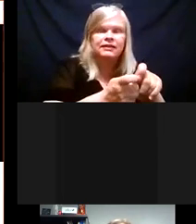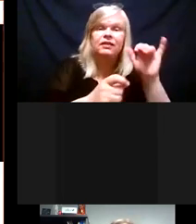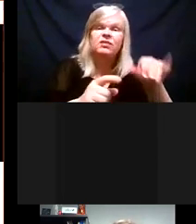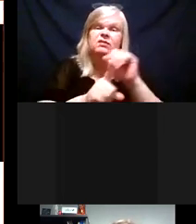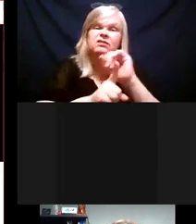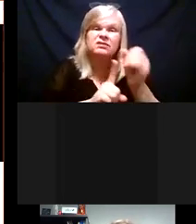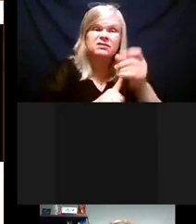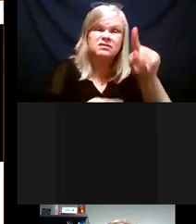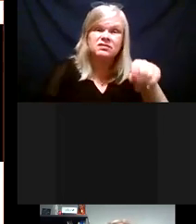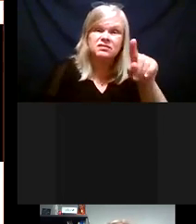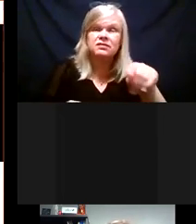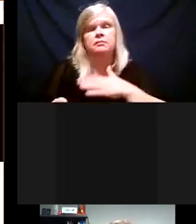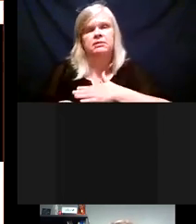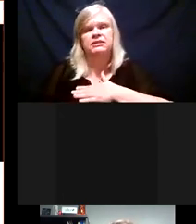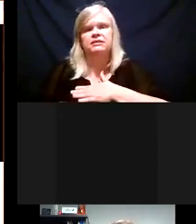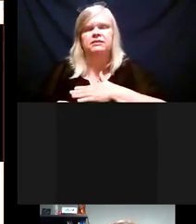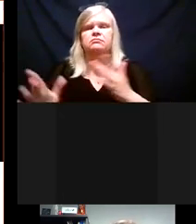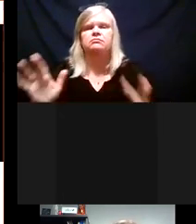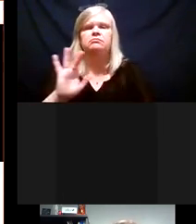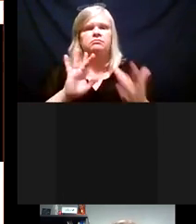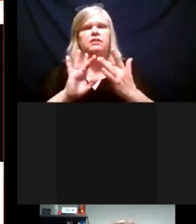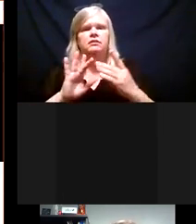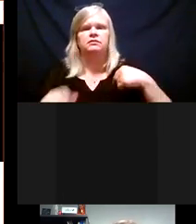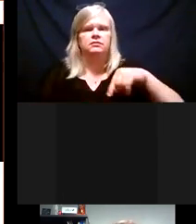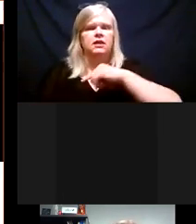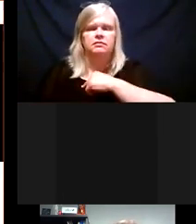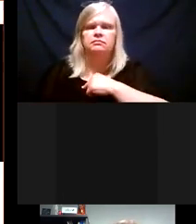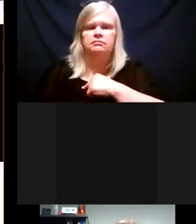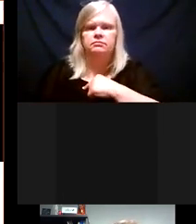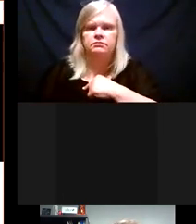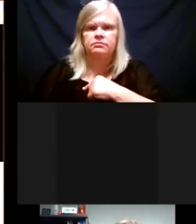PLEASE FEEL FREE TO CONTACT US. WE WILL TALK TO YOU ABOUT THOSE